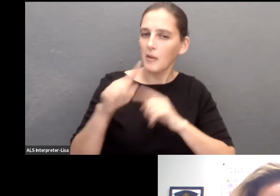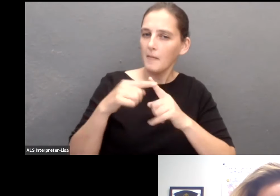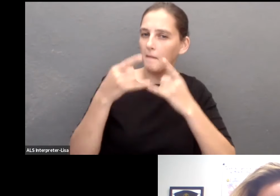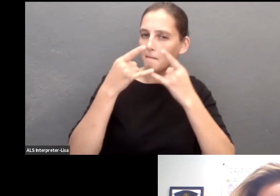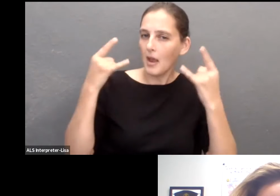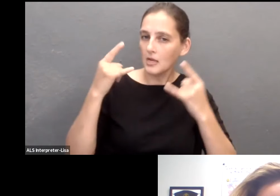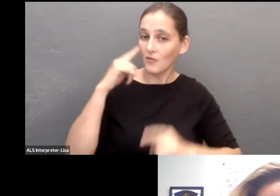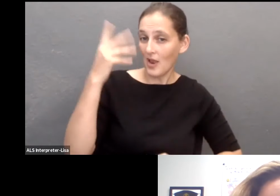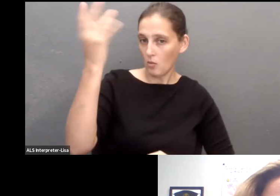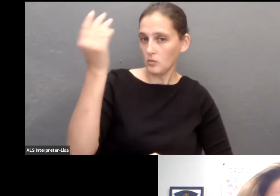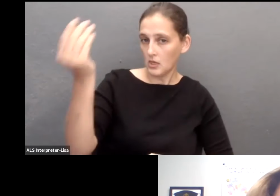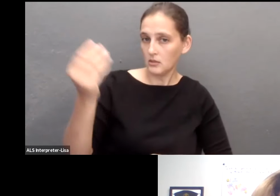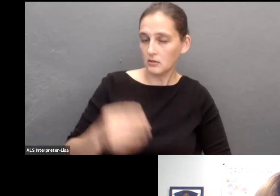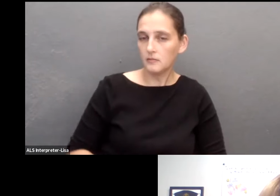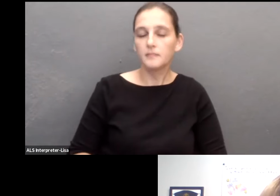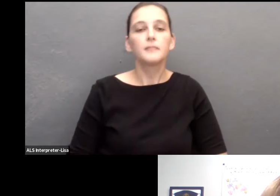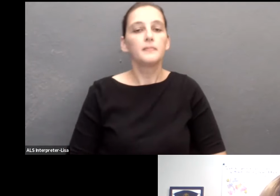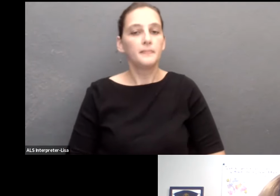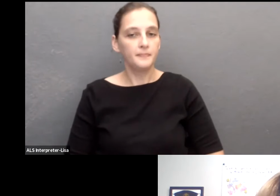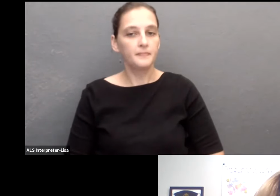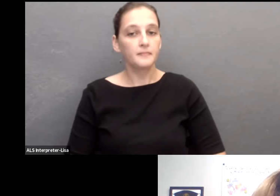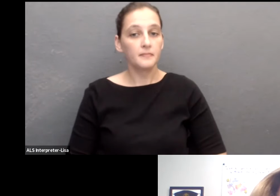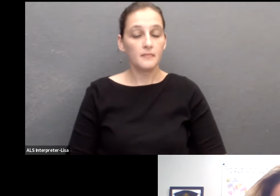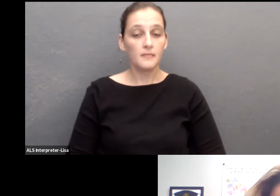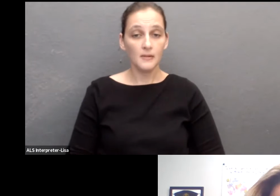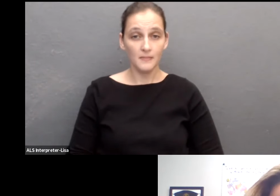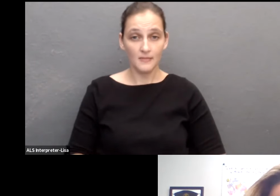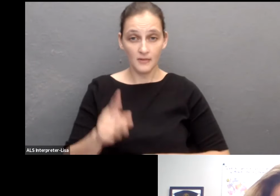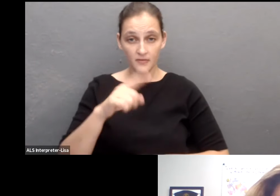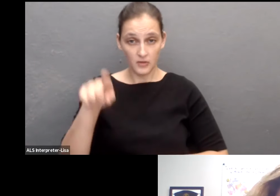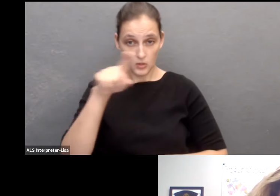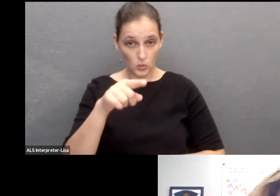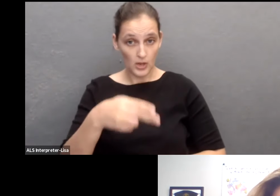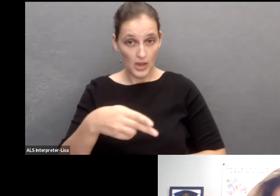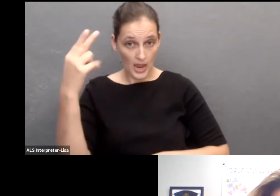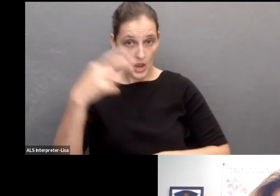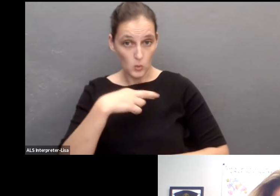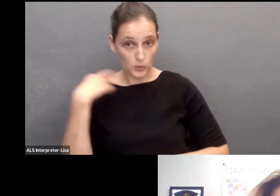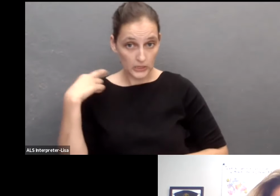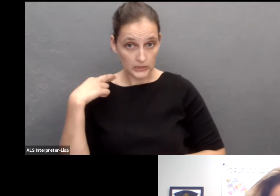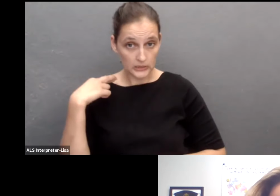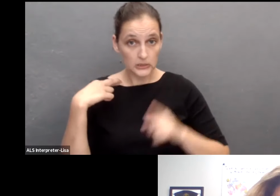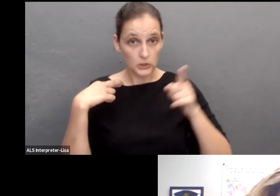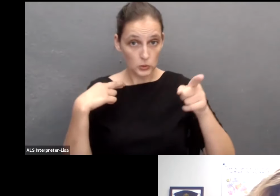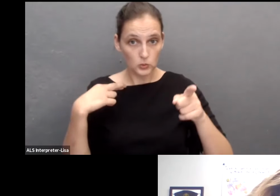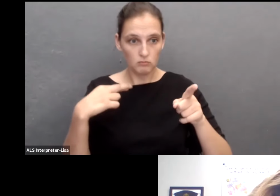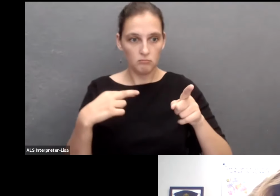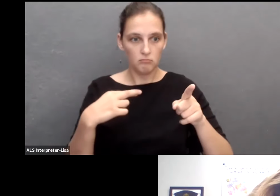Dr. Weaver: So, unless you if you're if you're high risk if you're like a chemotherapy patient or you